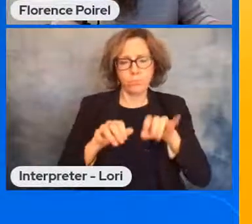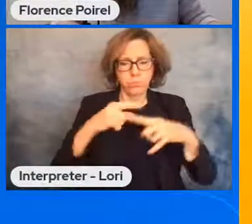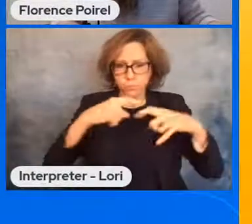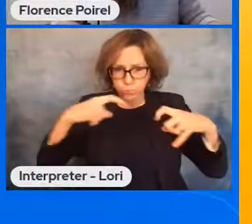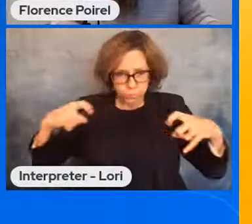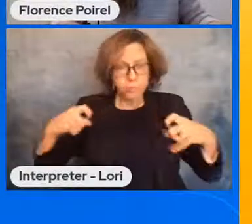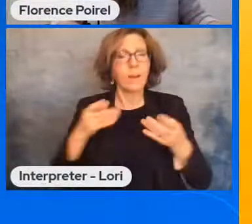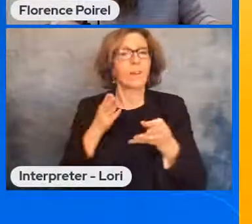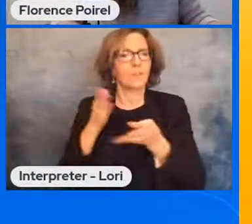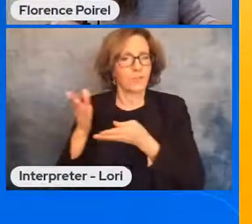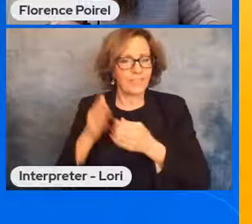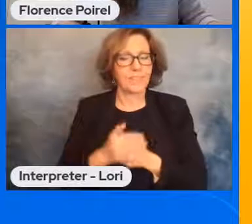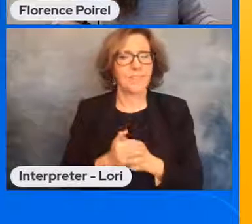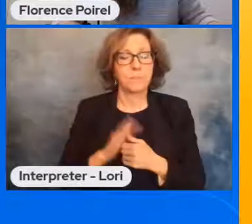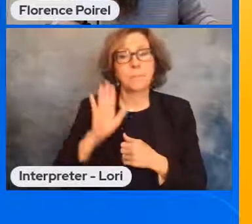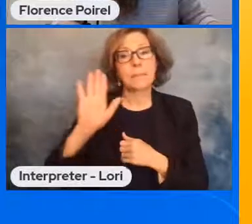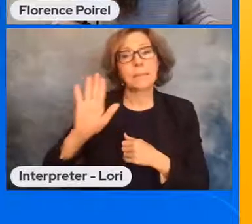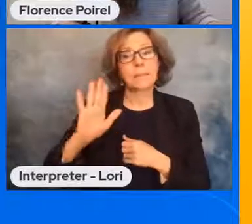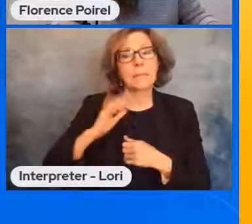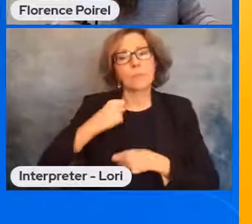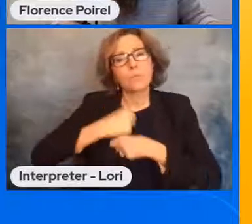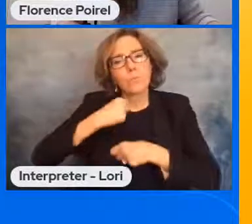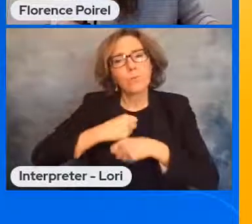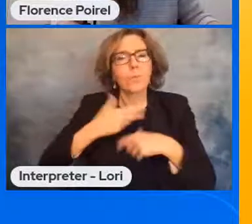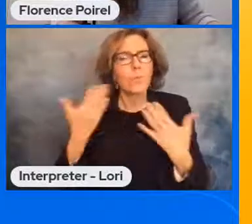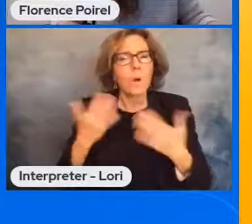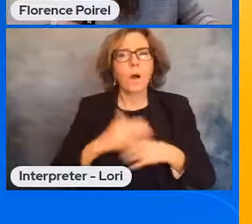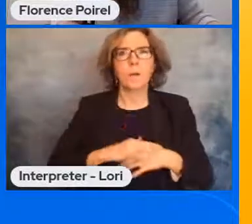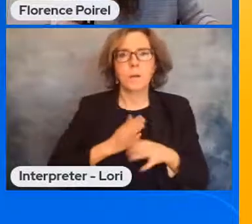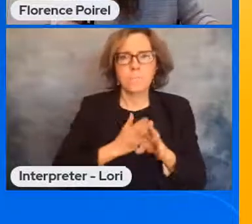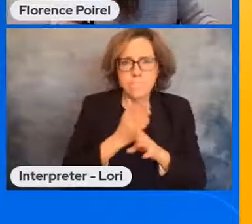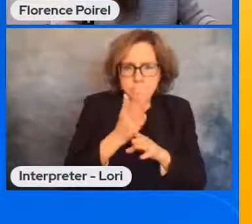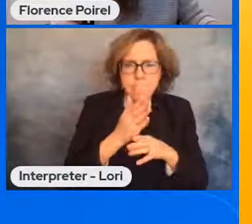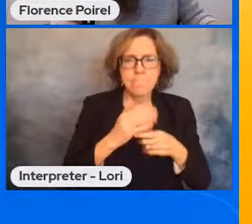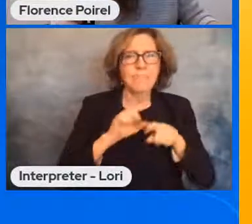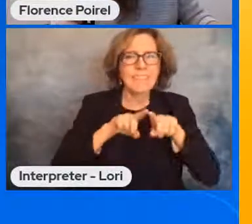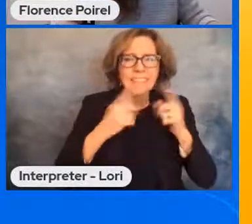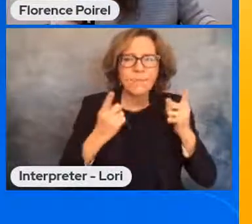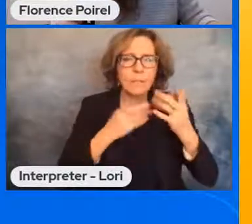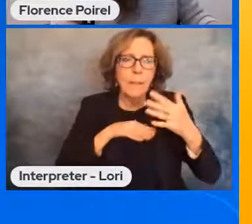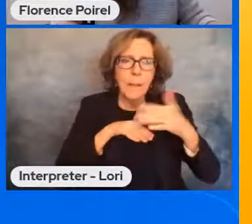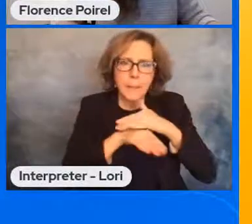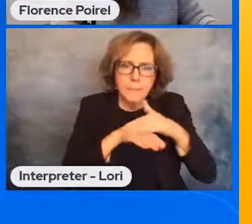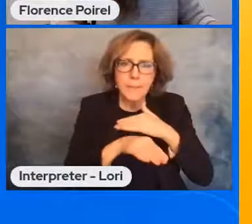at the intersection of immersive technologies like AR and VR and consumer hardware.